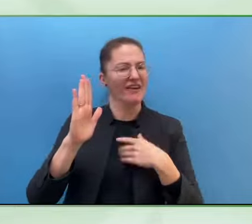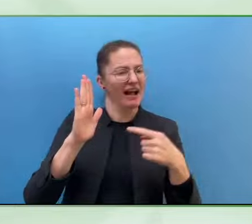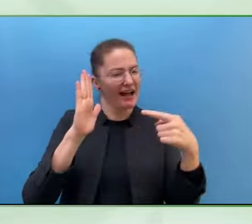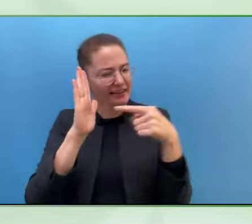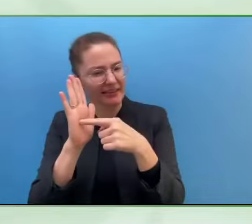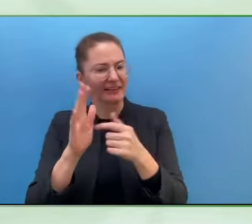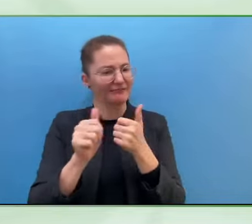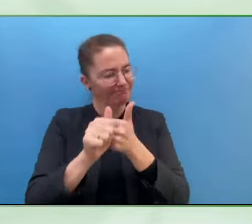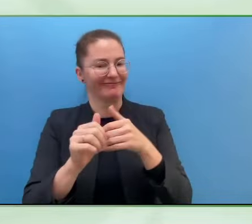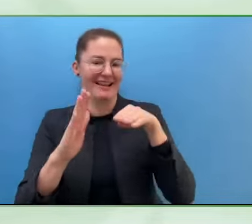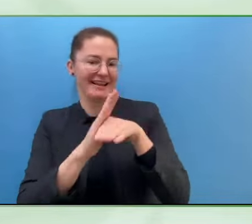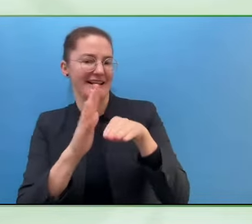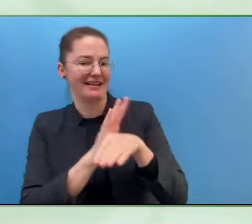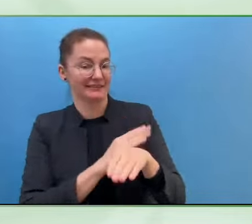And so on.